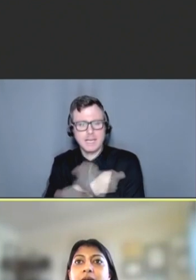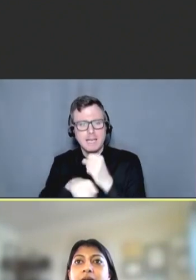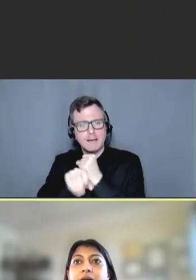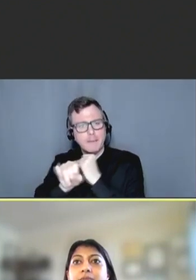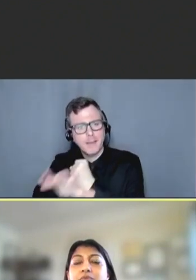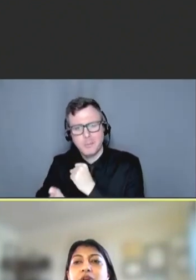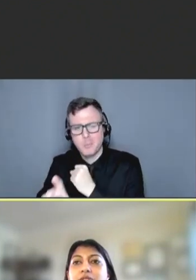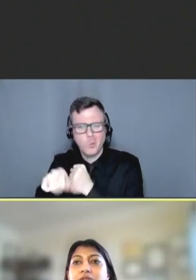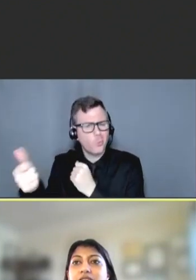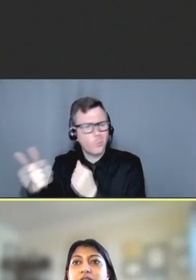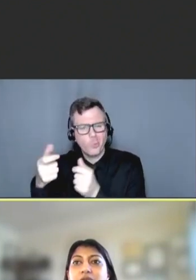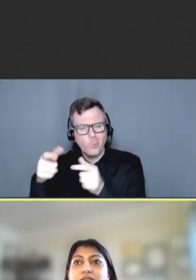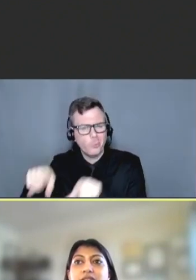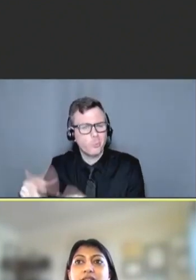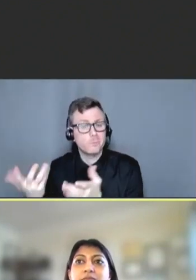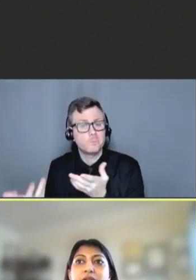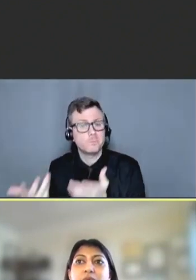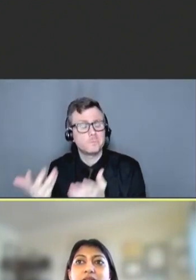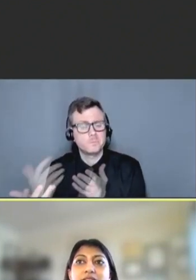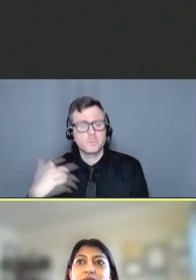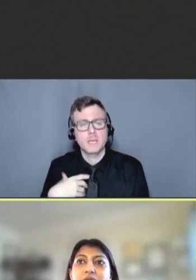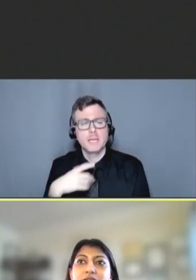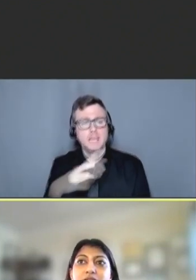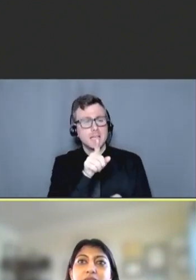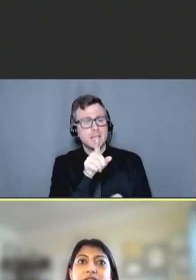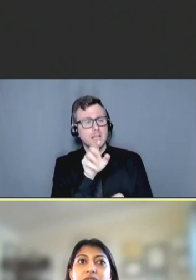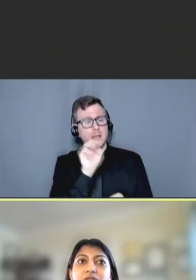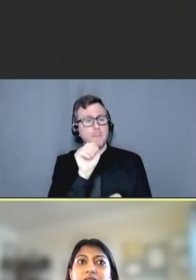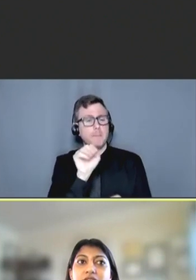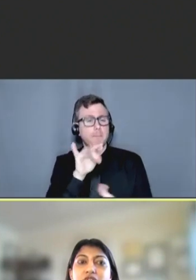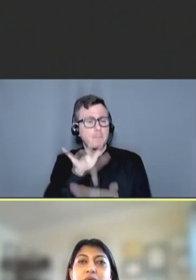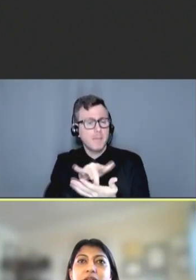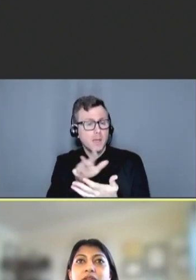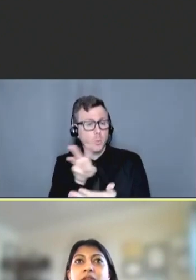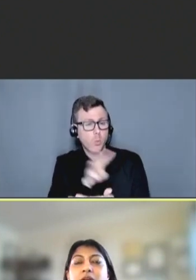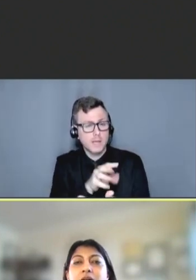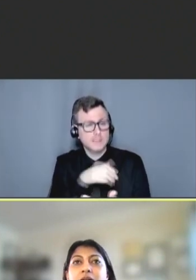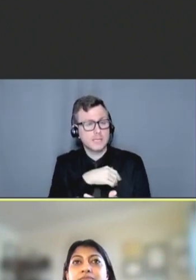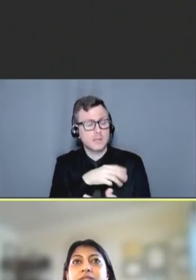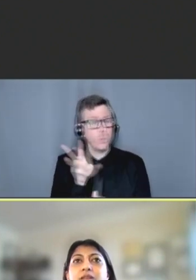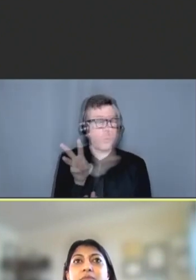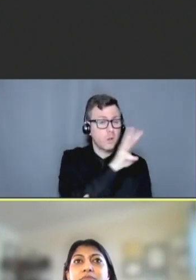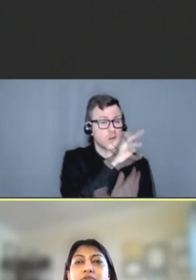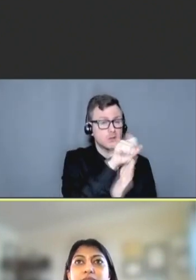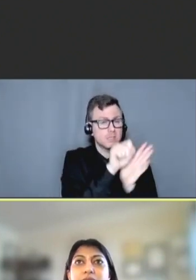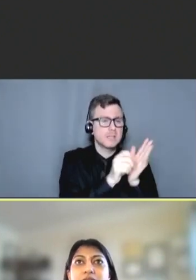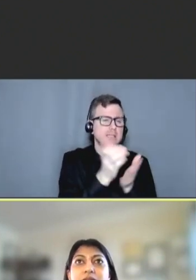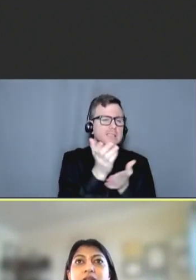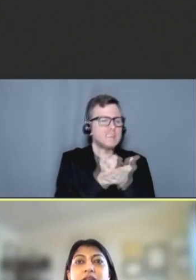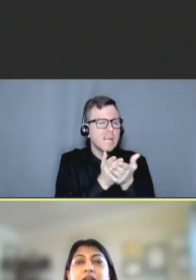We also see decreases in the Midwest, as well as the Western States showing some improvements.